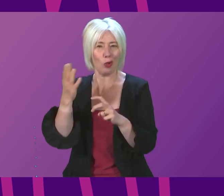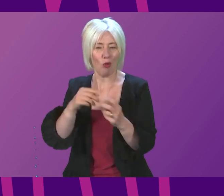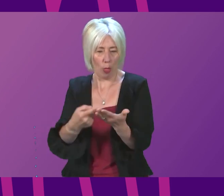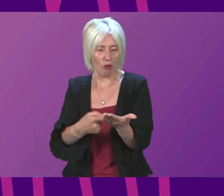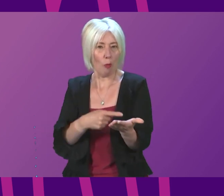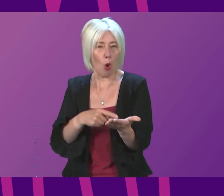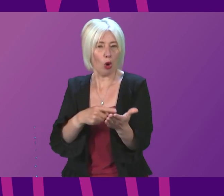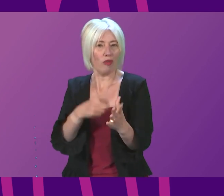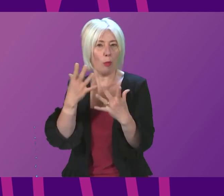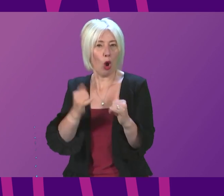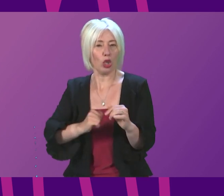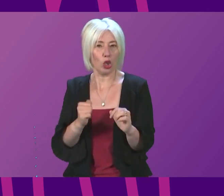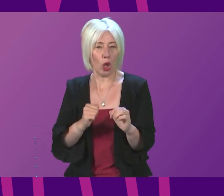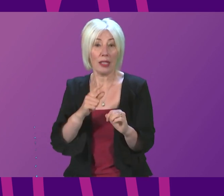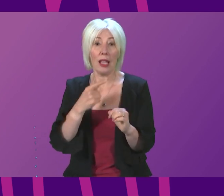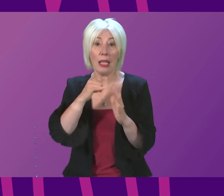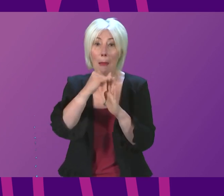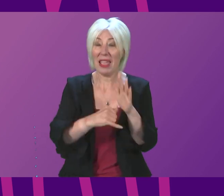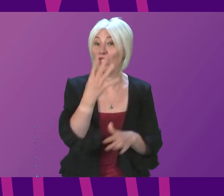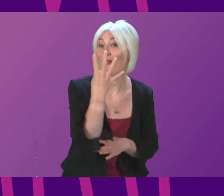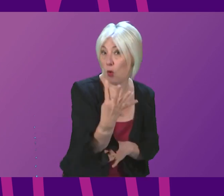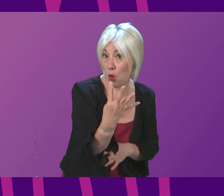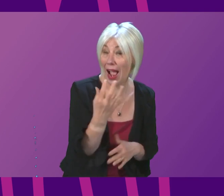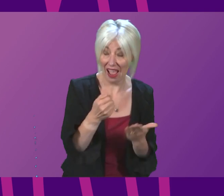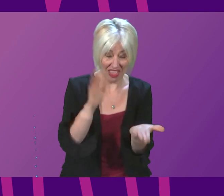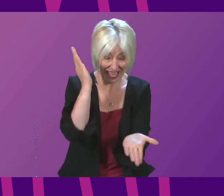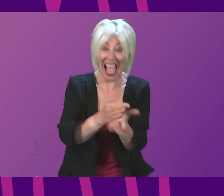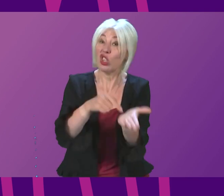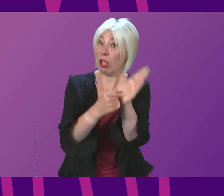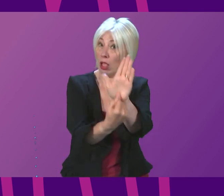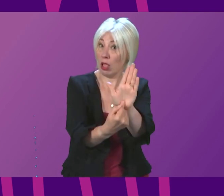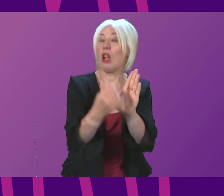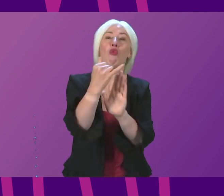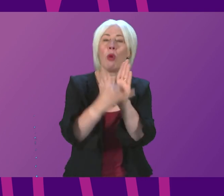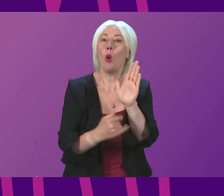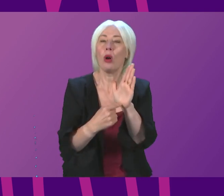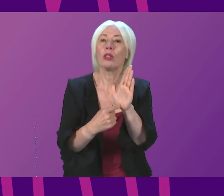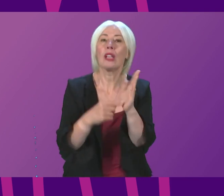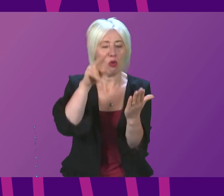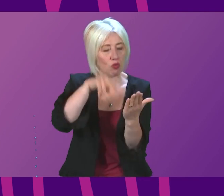I have it here and I will read from page 4 of the actual report. It states: